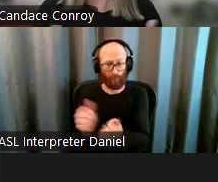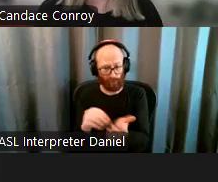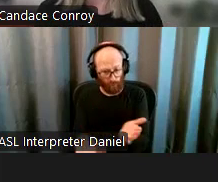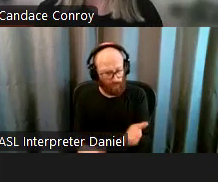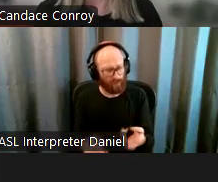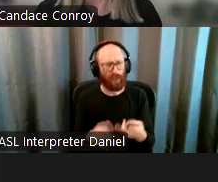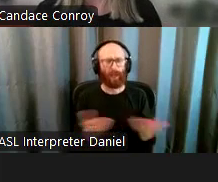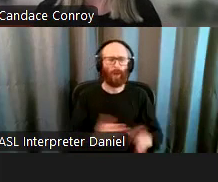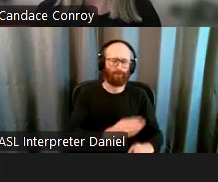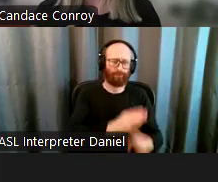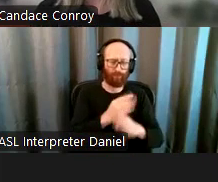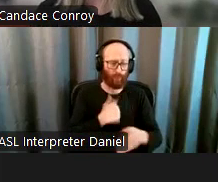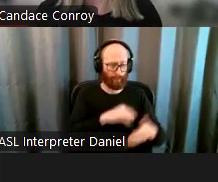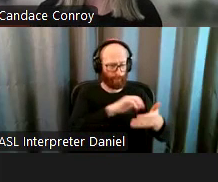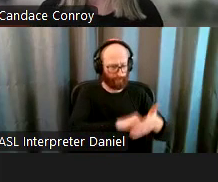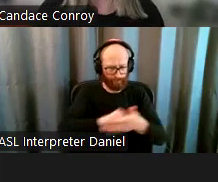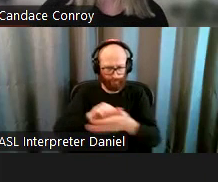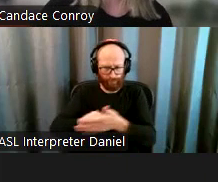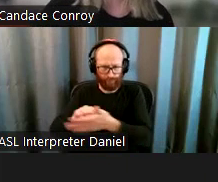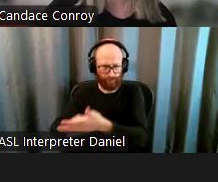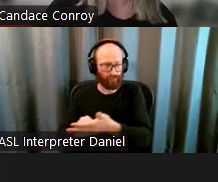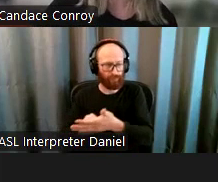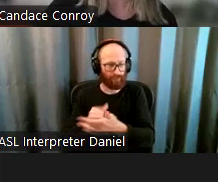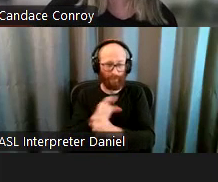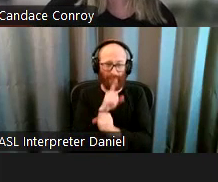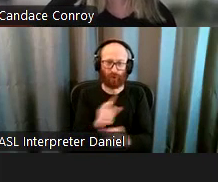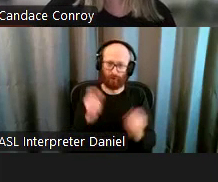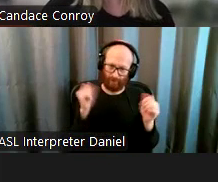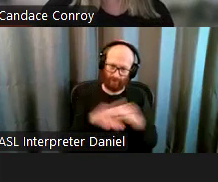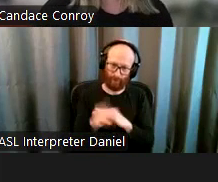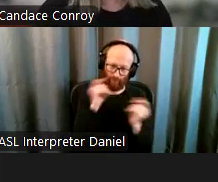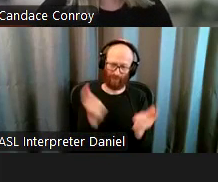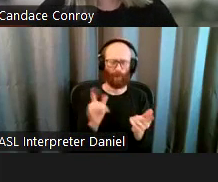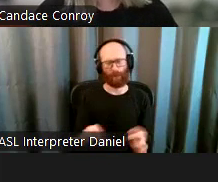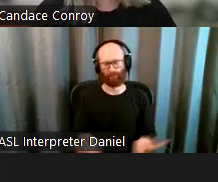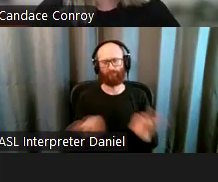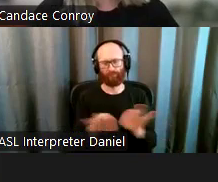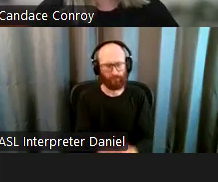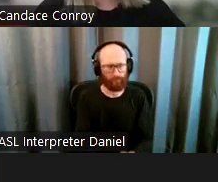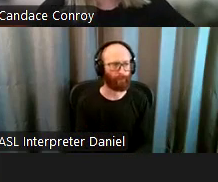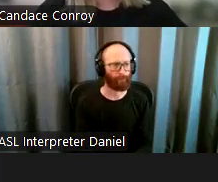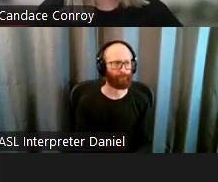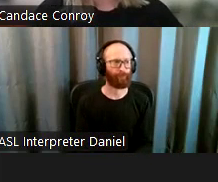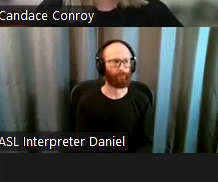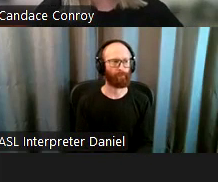sure it's accessible to everyone is what's really important here. So let's take a look of at some